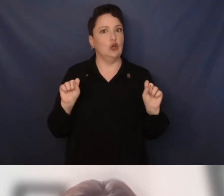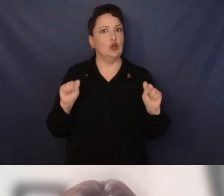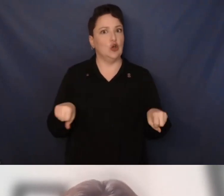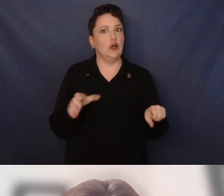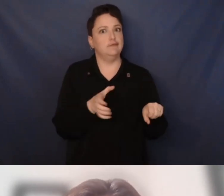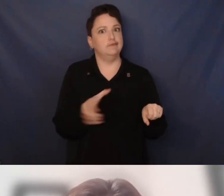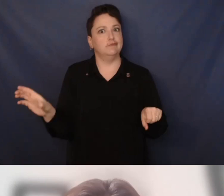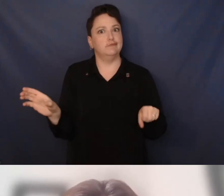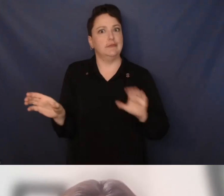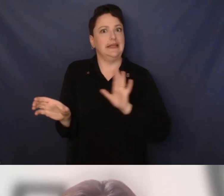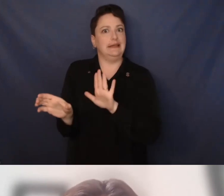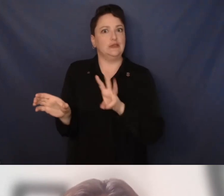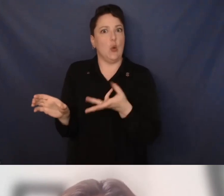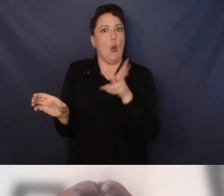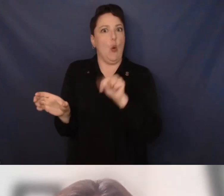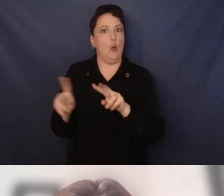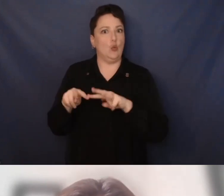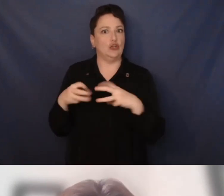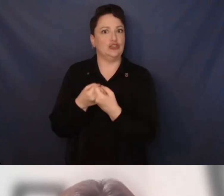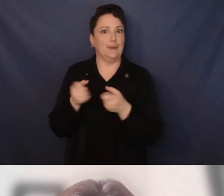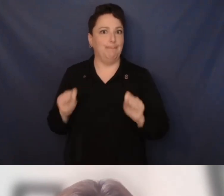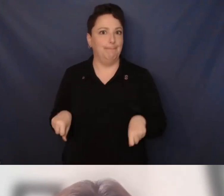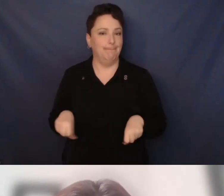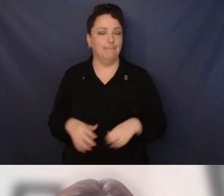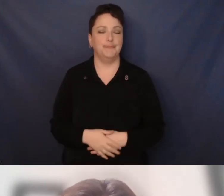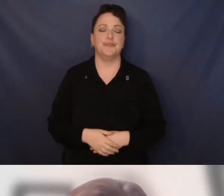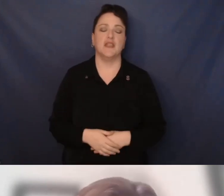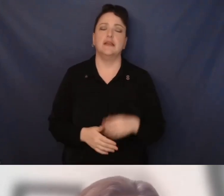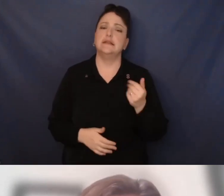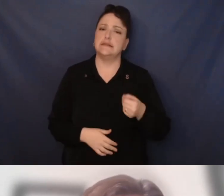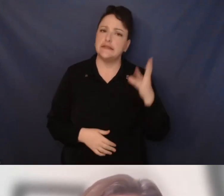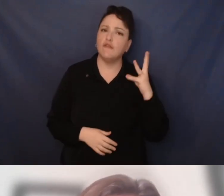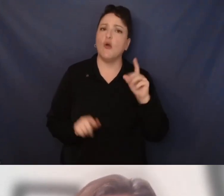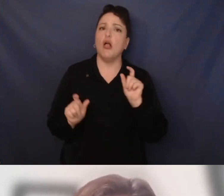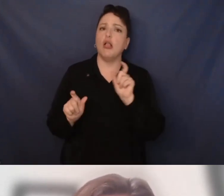a few questions around folks who have made accommodations and experienced retaliation